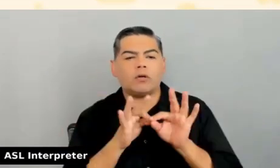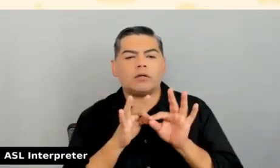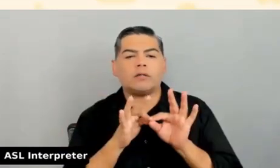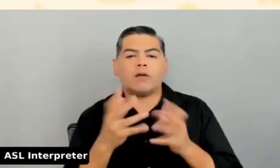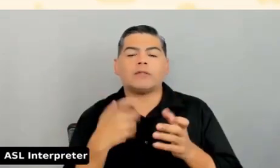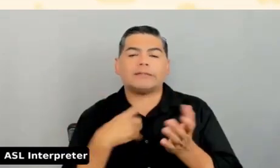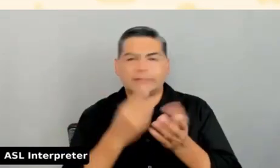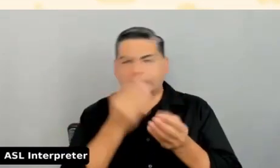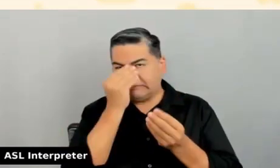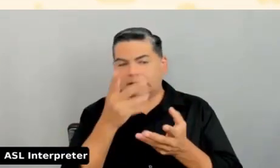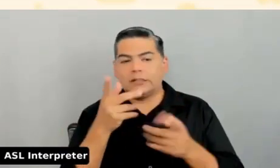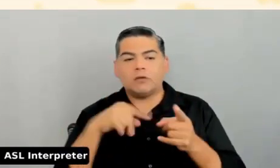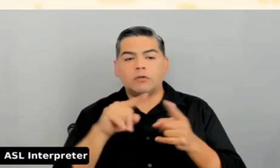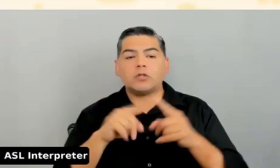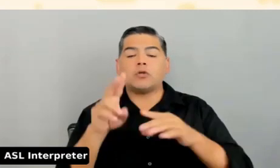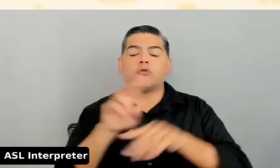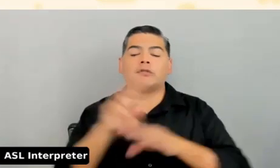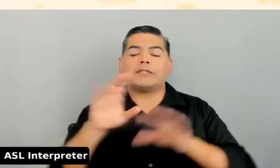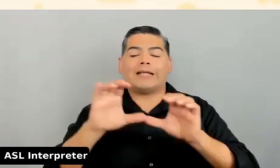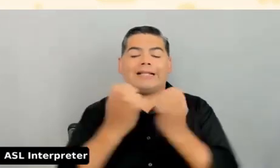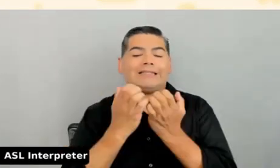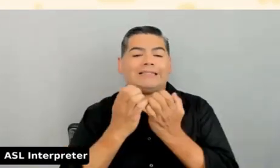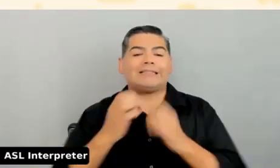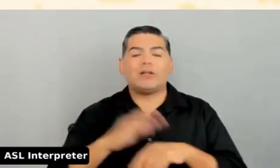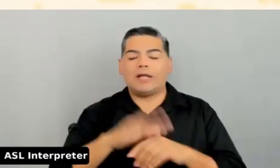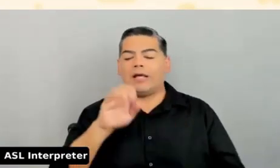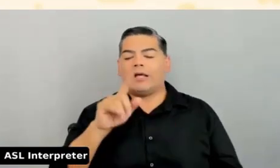When you use classes on your elements, it makes it very future-friendly.